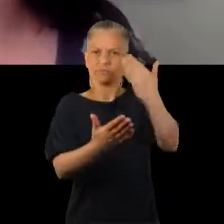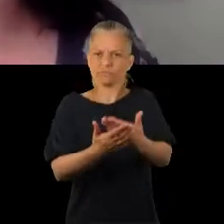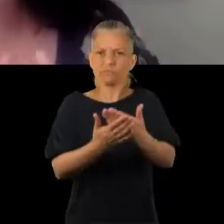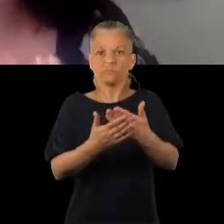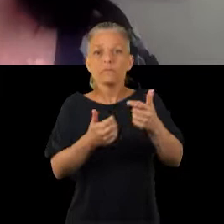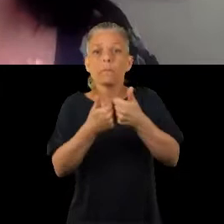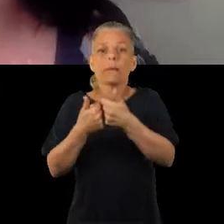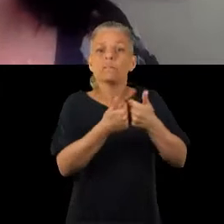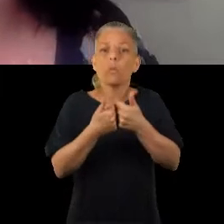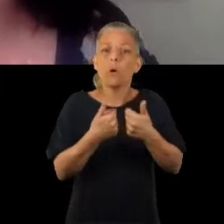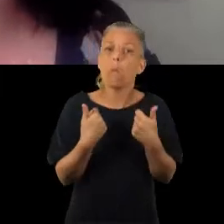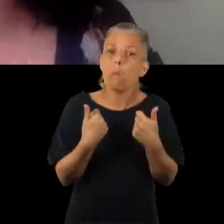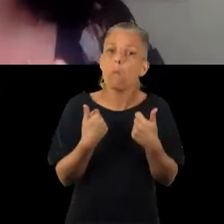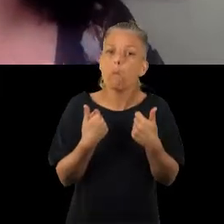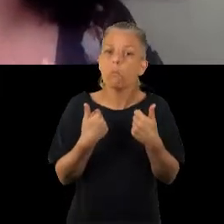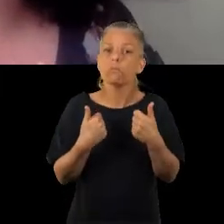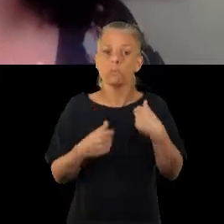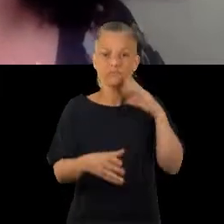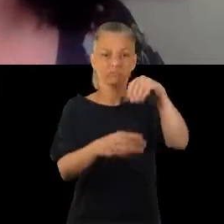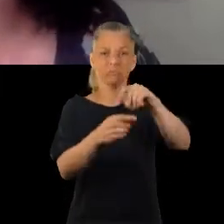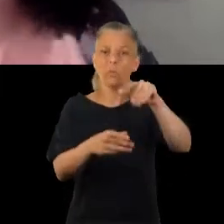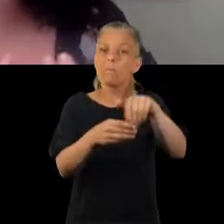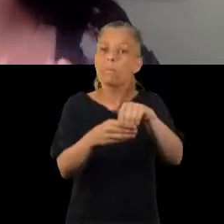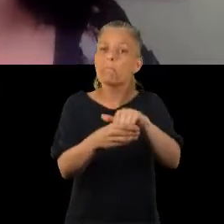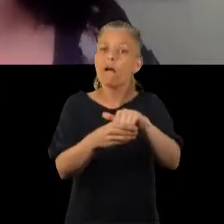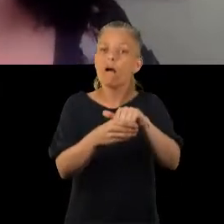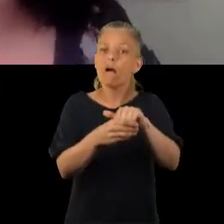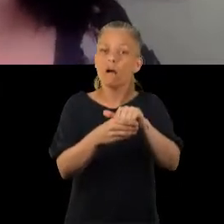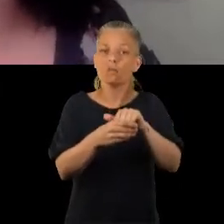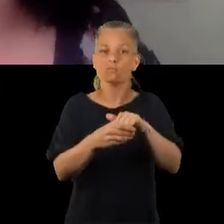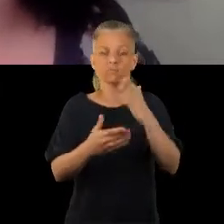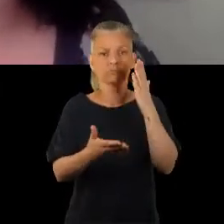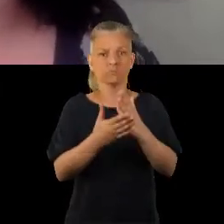I was going to be sitting in a room with all of the stereotypes that I’ve seen on tv about what